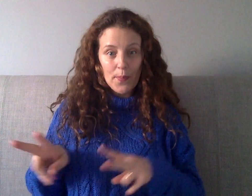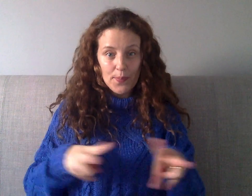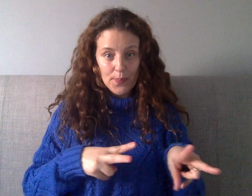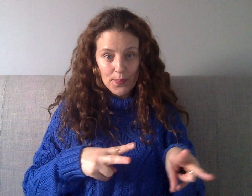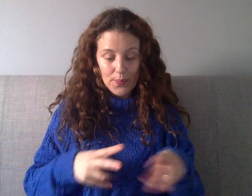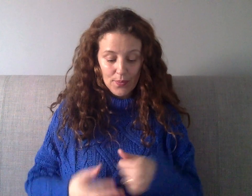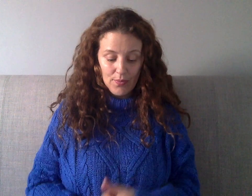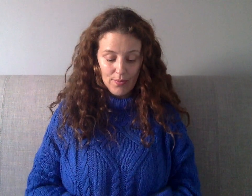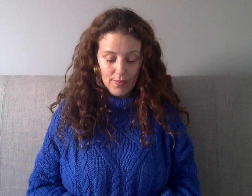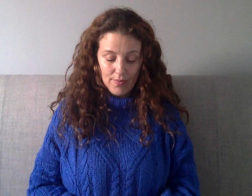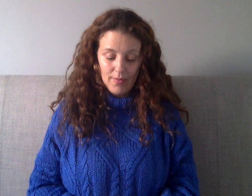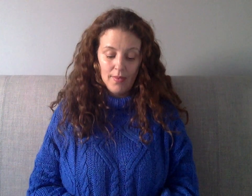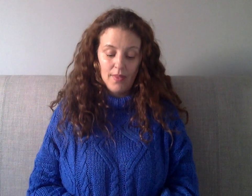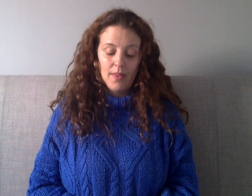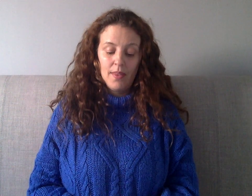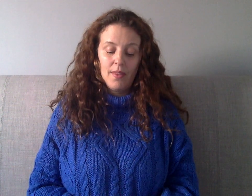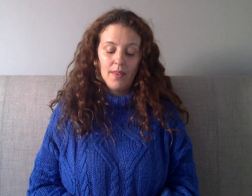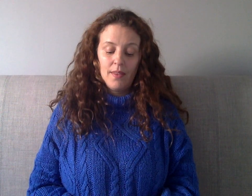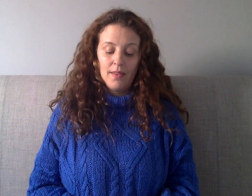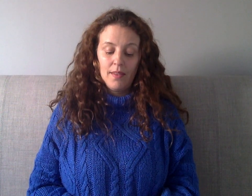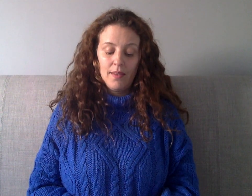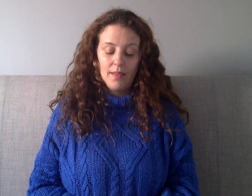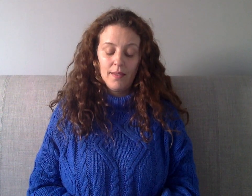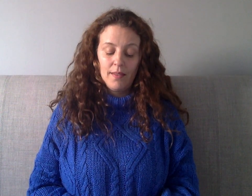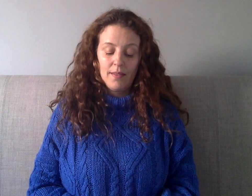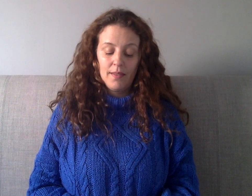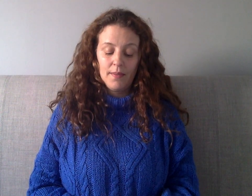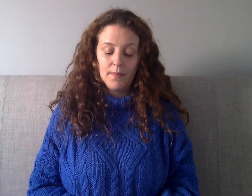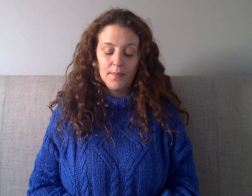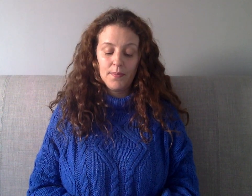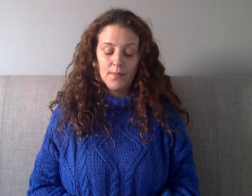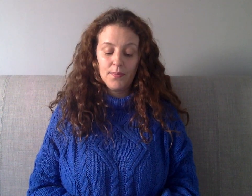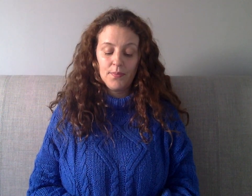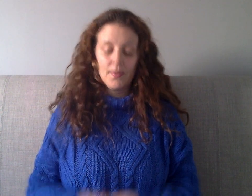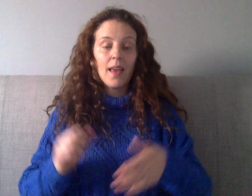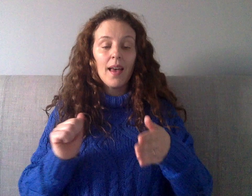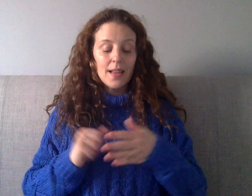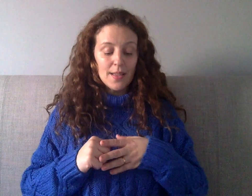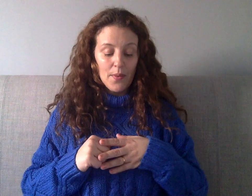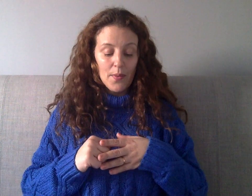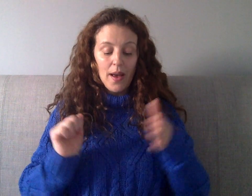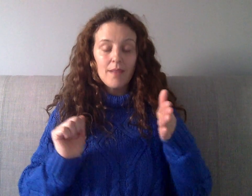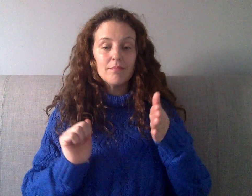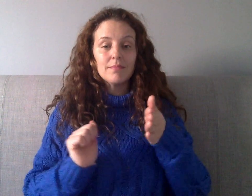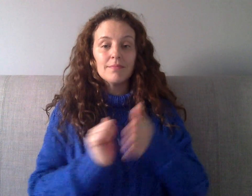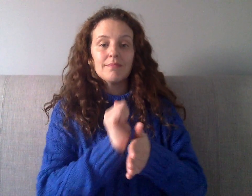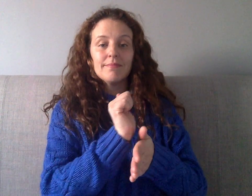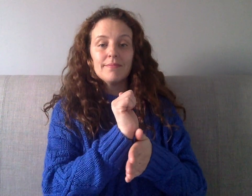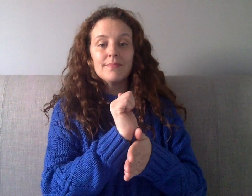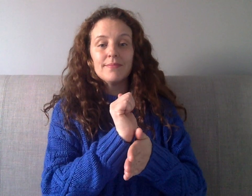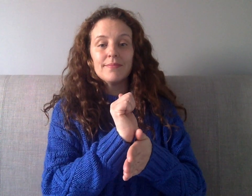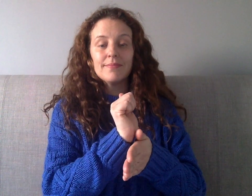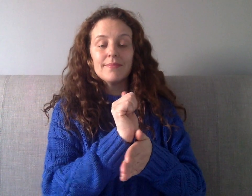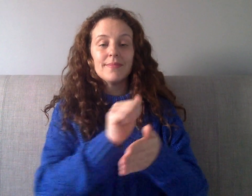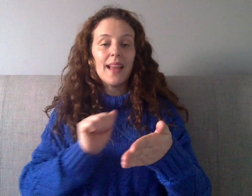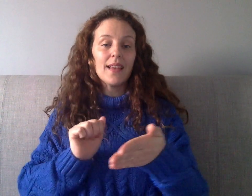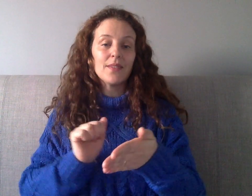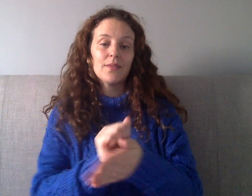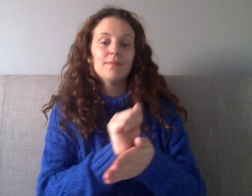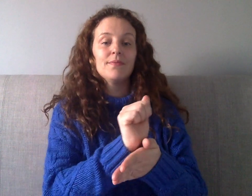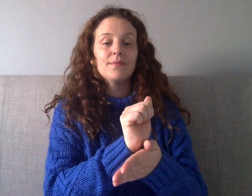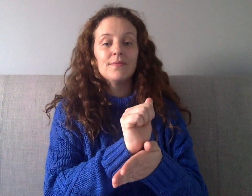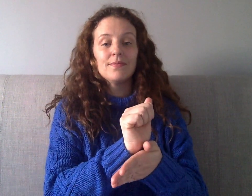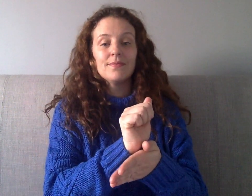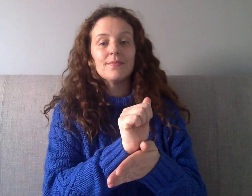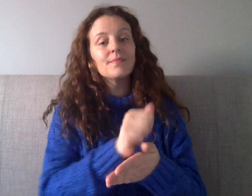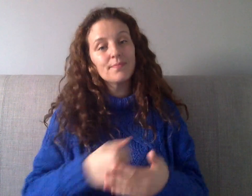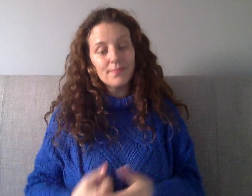CULTURE